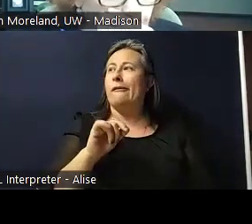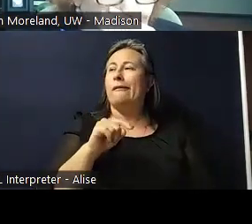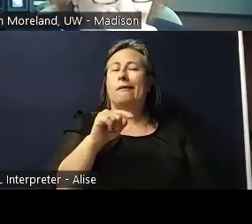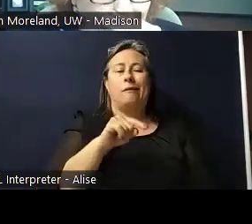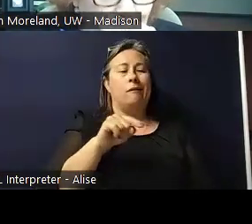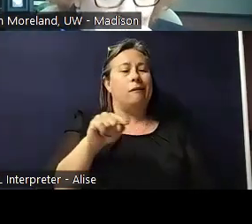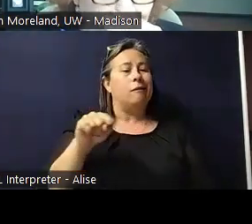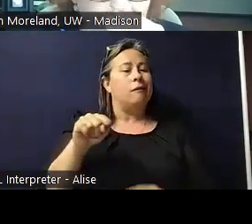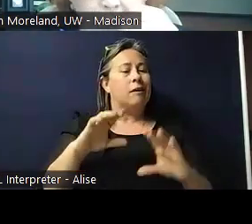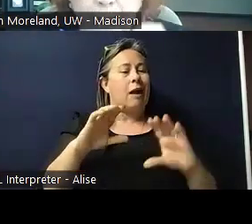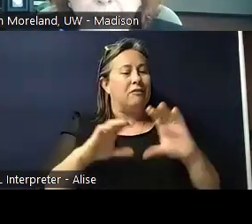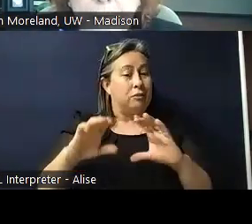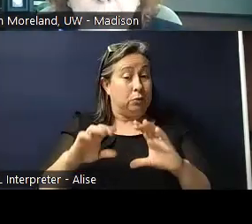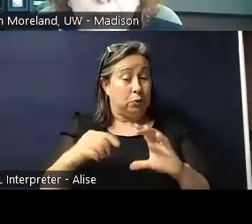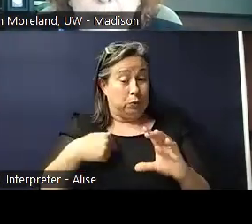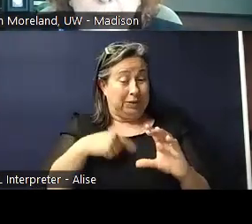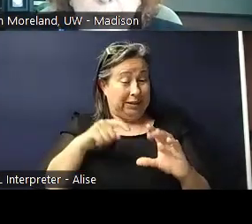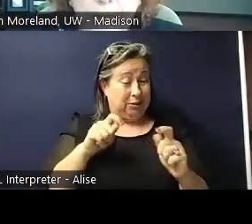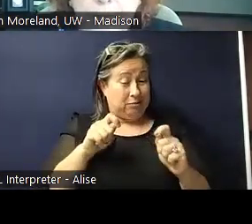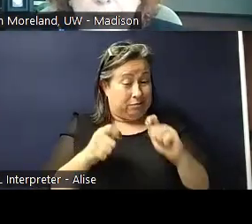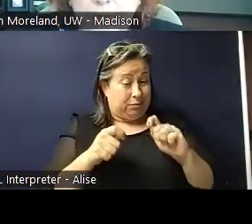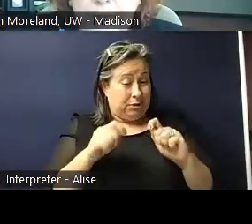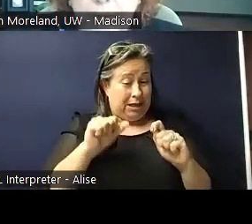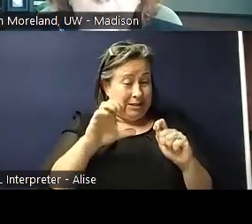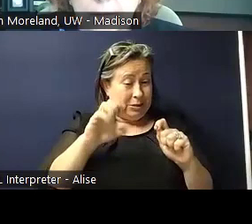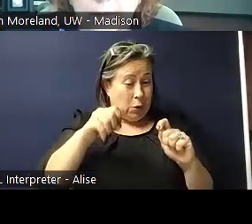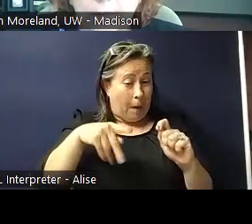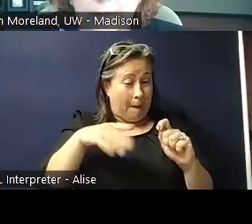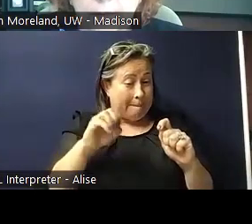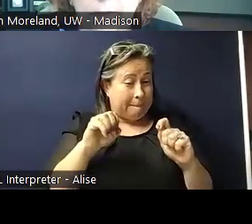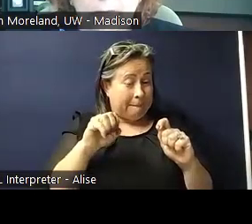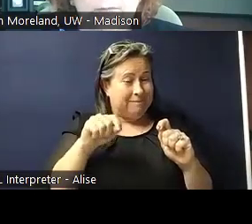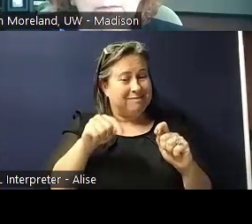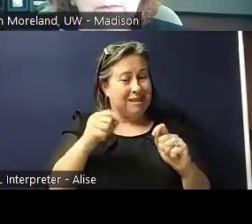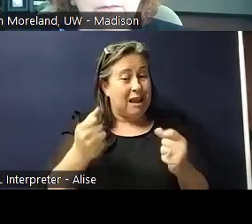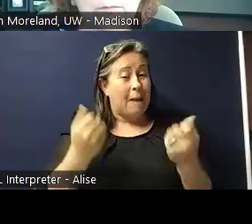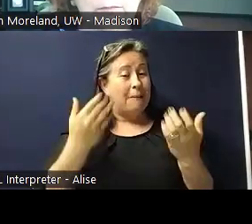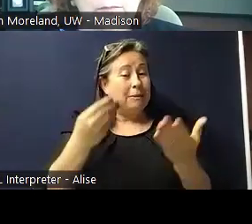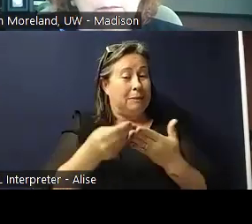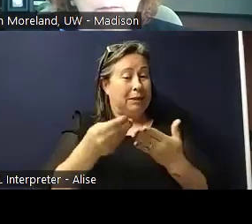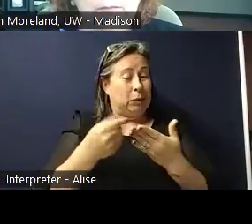about do we need to adjust the scope? This is how much money we can make available